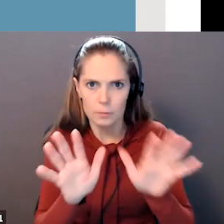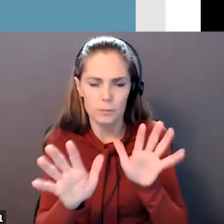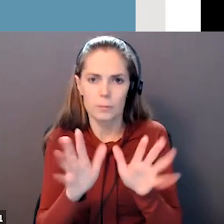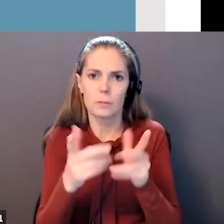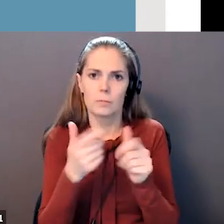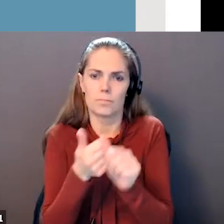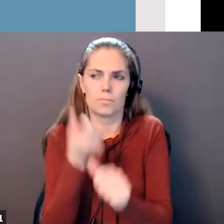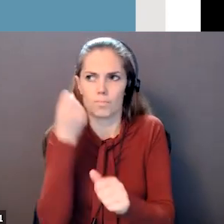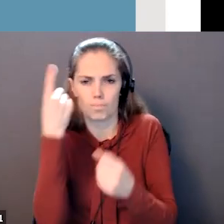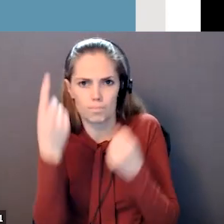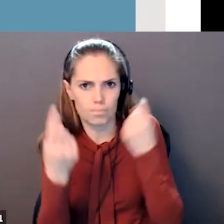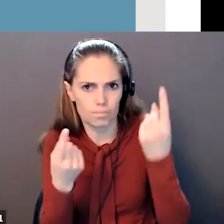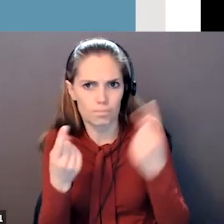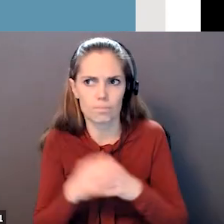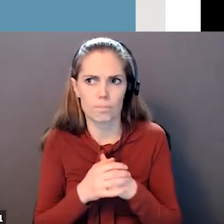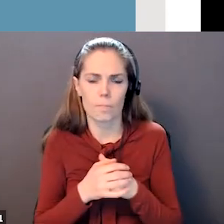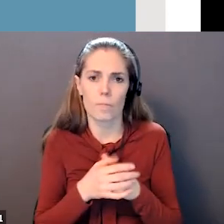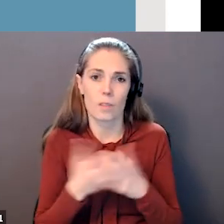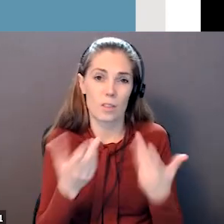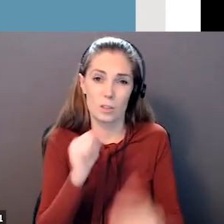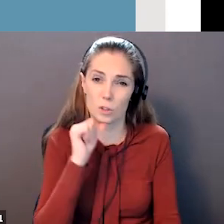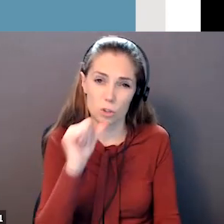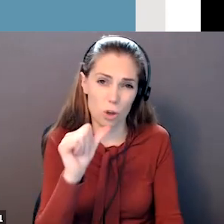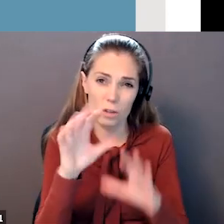there is not a lot of objective evidence all the time on some of these situations.